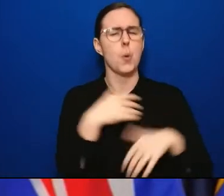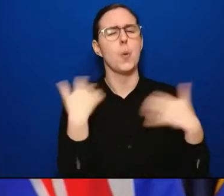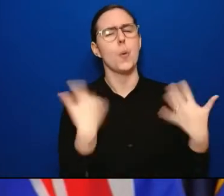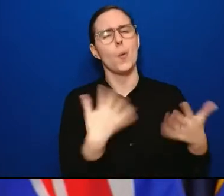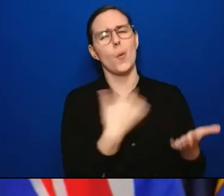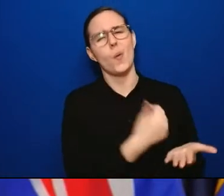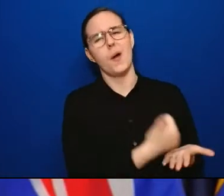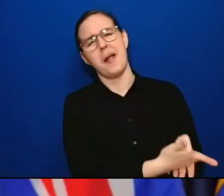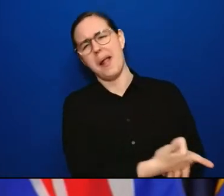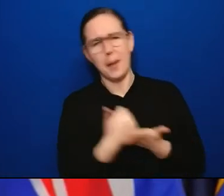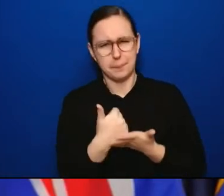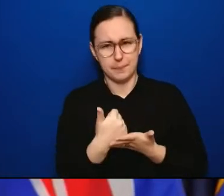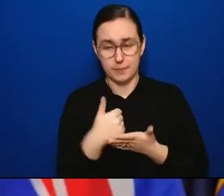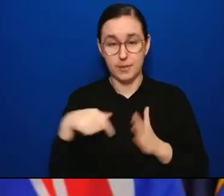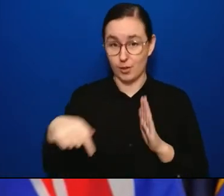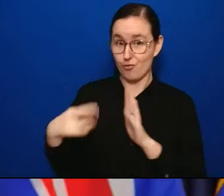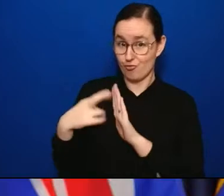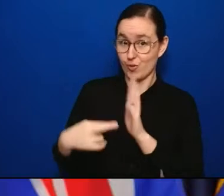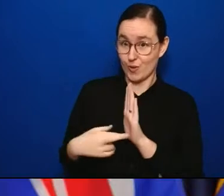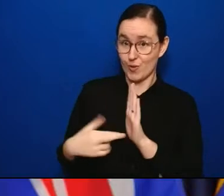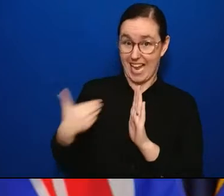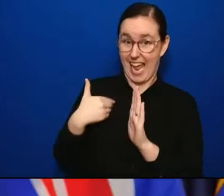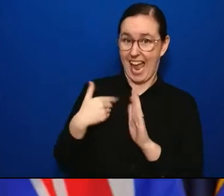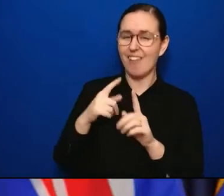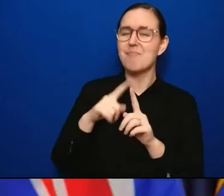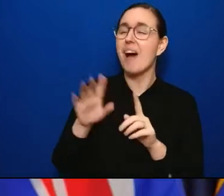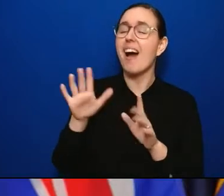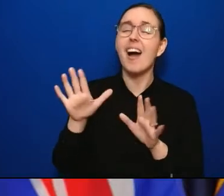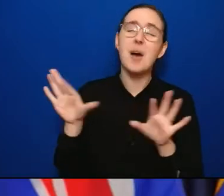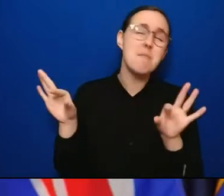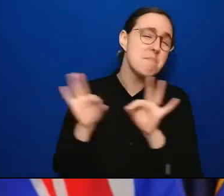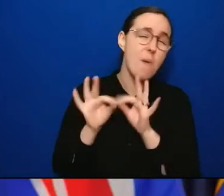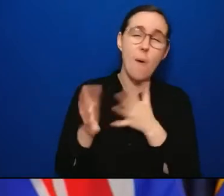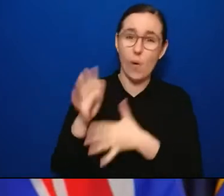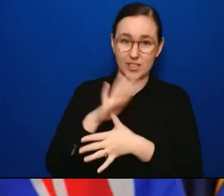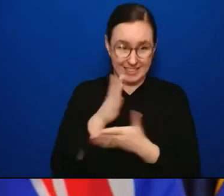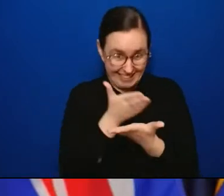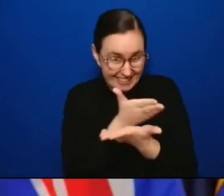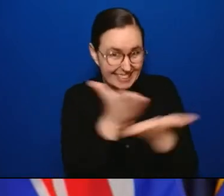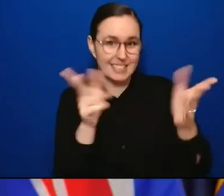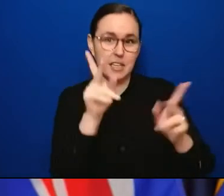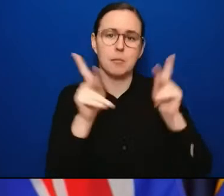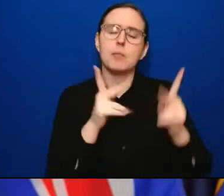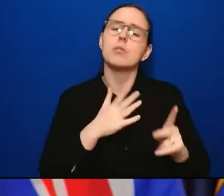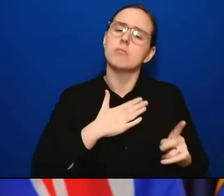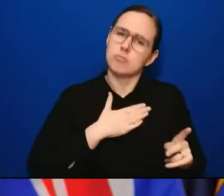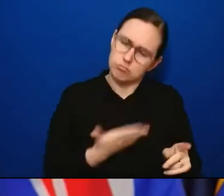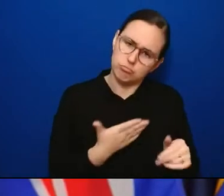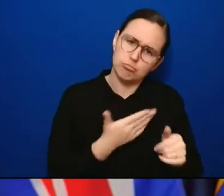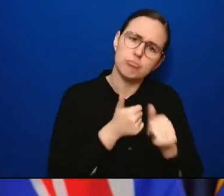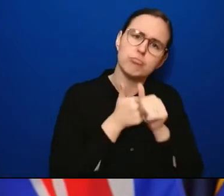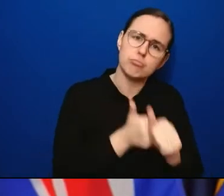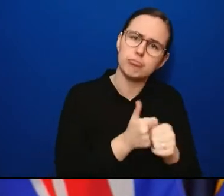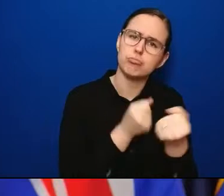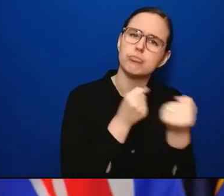adherence that's been the most important thing. People in B C have pitched in and it's been exceptional. We have some of the